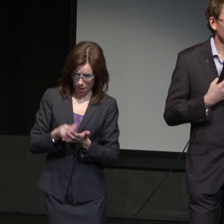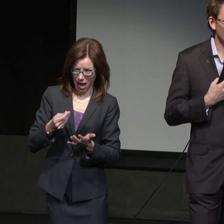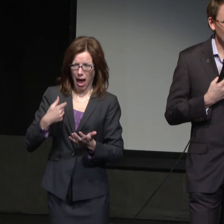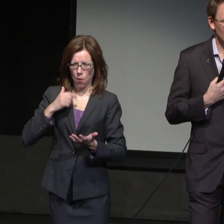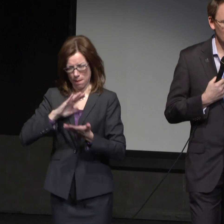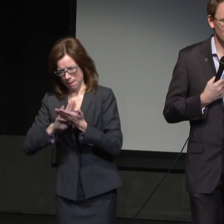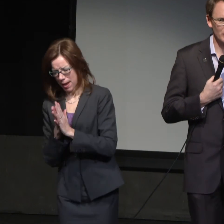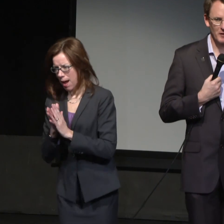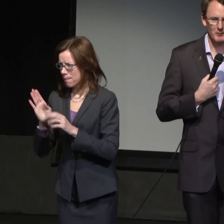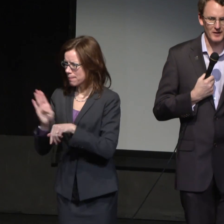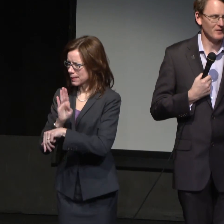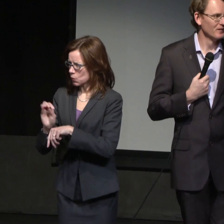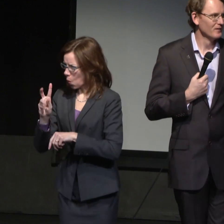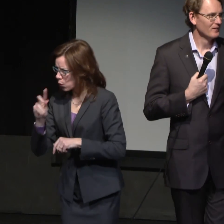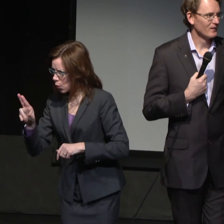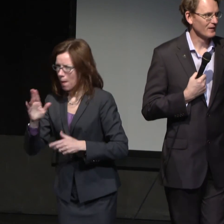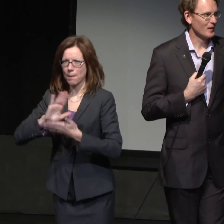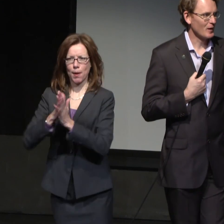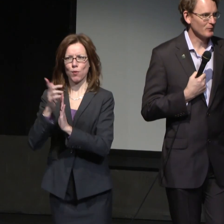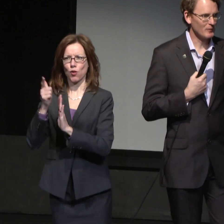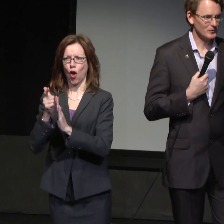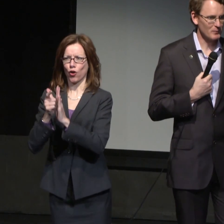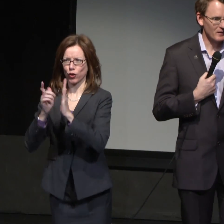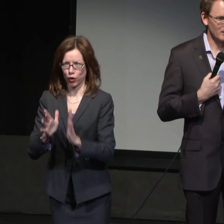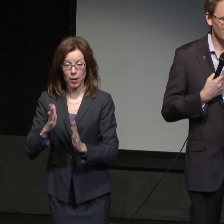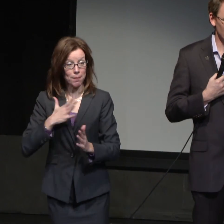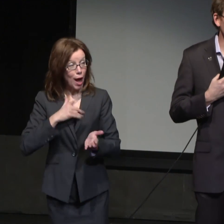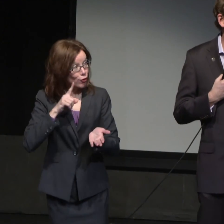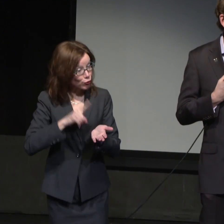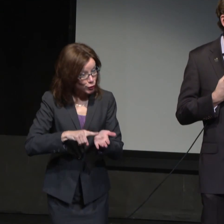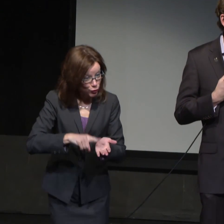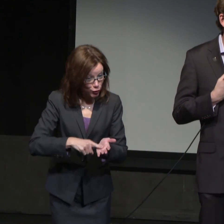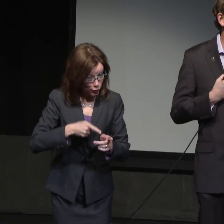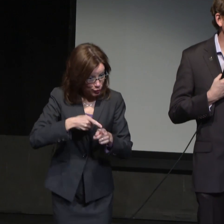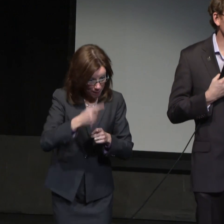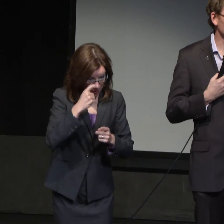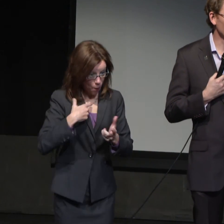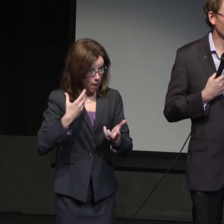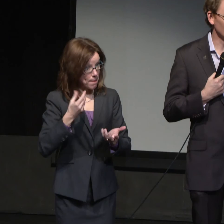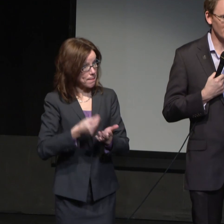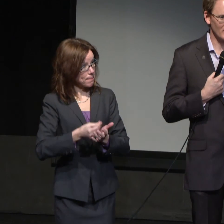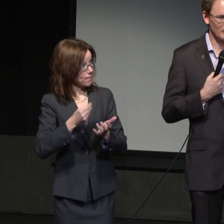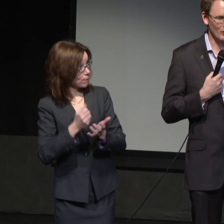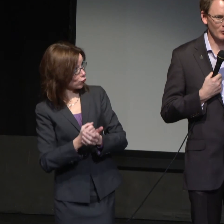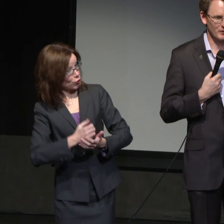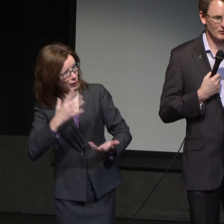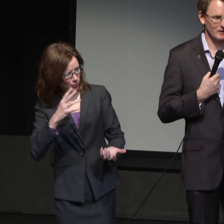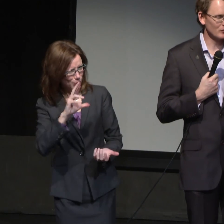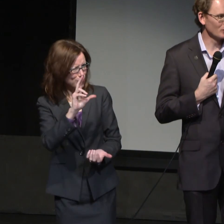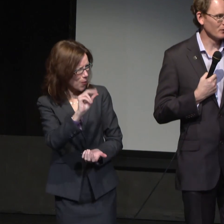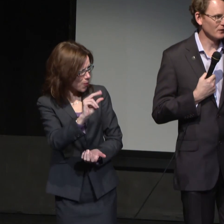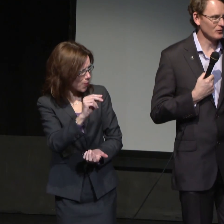I'm not doing this to make money. I am smart enough to be something else if I wanted to make money, but I'm not because that's not my interest.